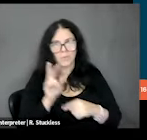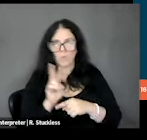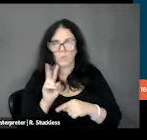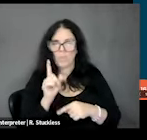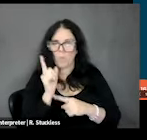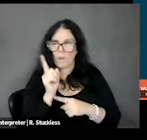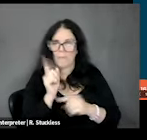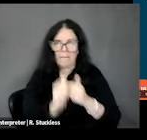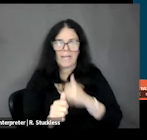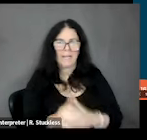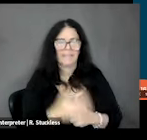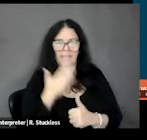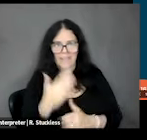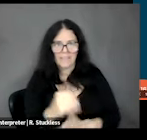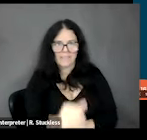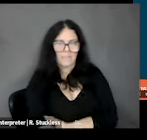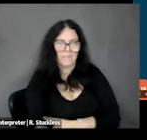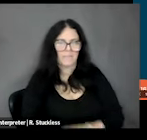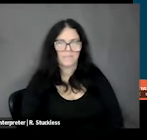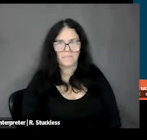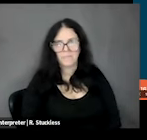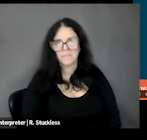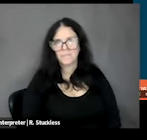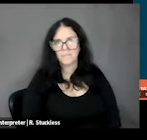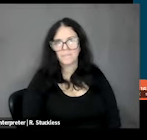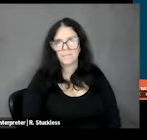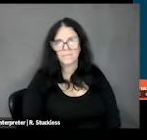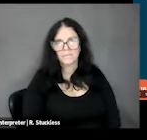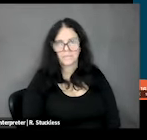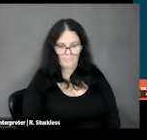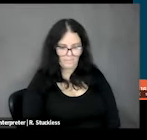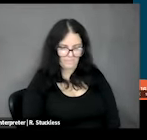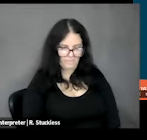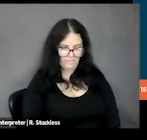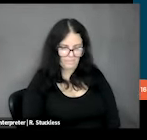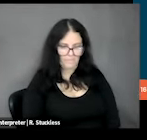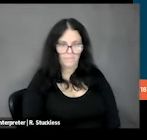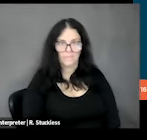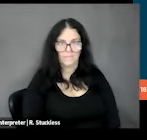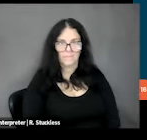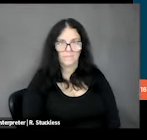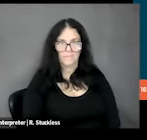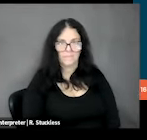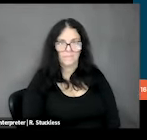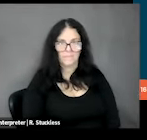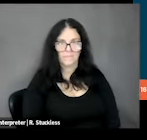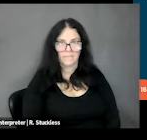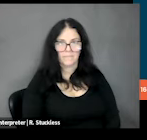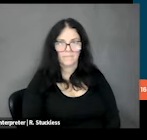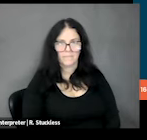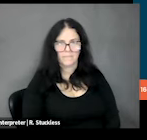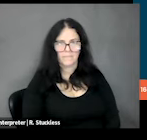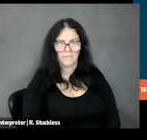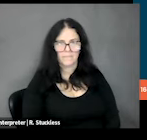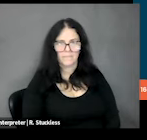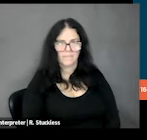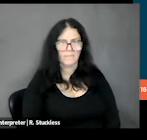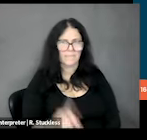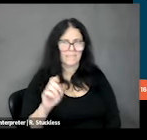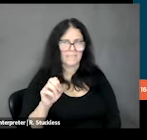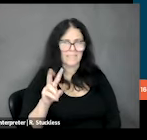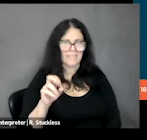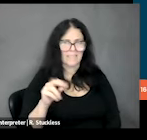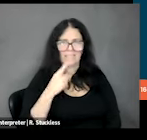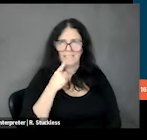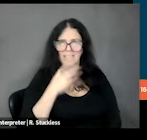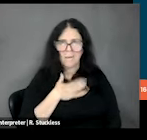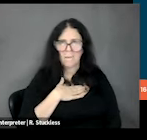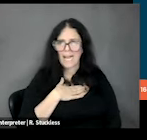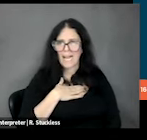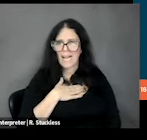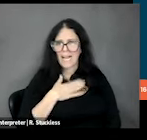thanks. DEVON: I mean technically on my end, you still have four minutes, so if you still want to talk